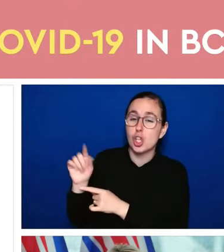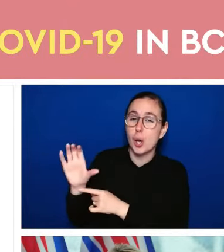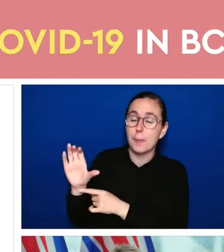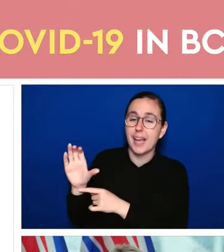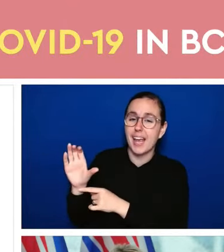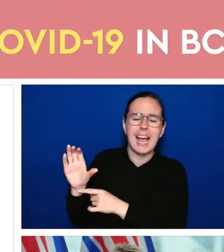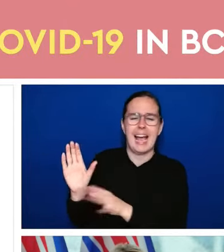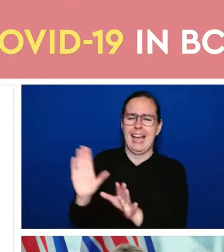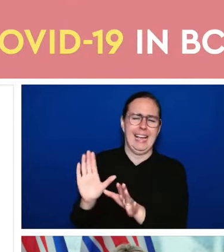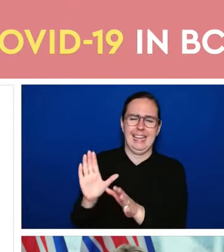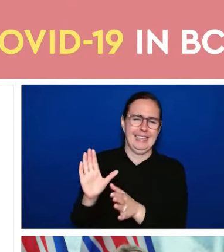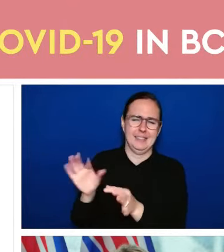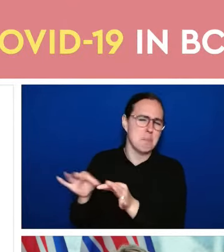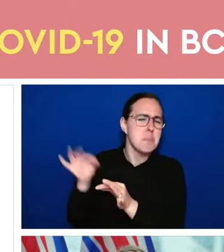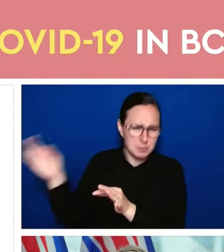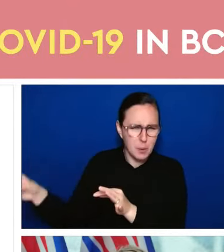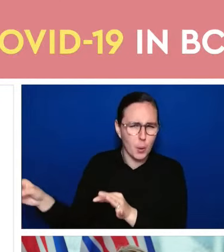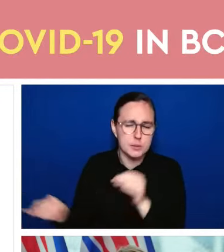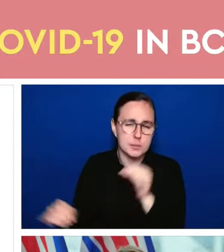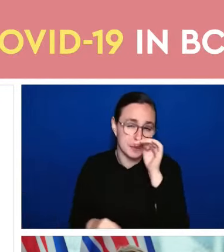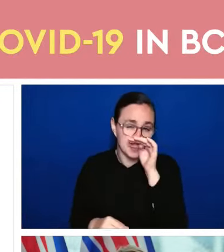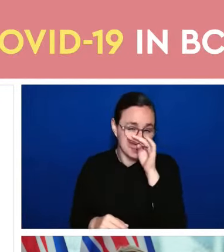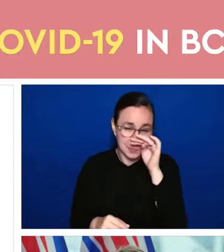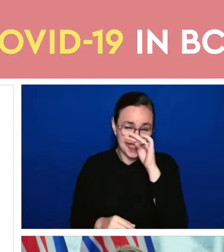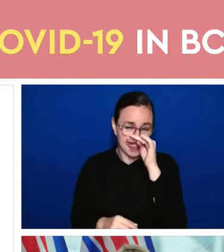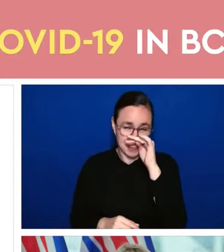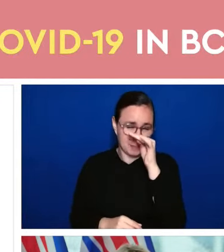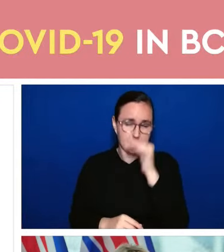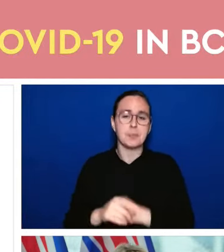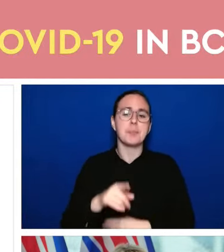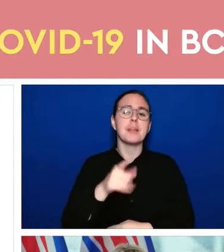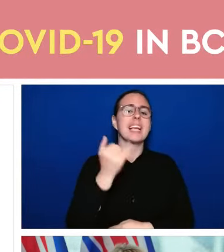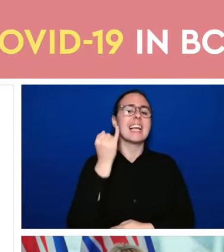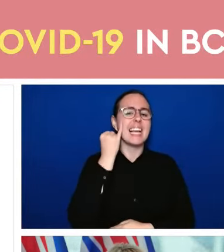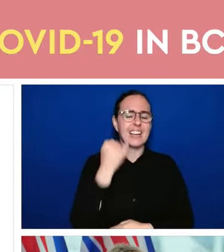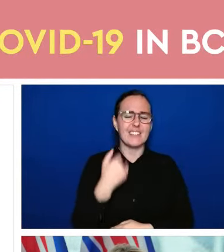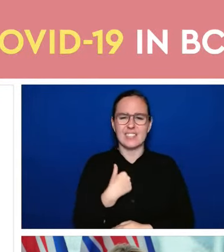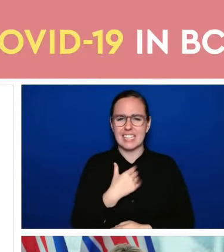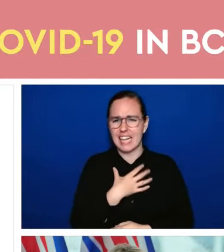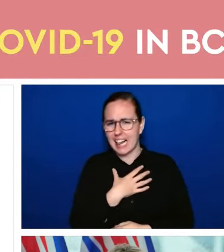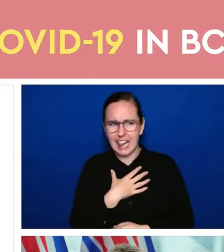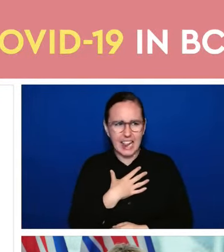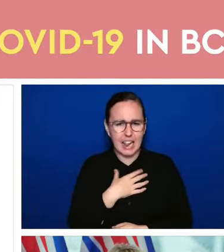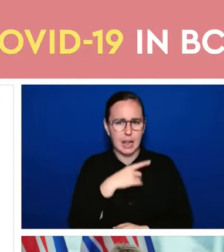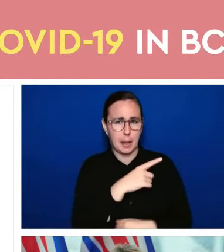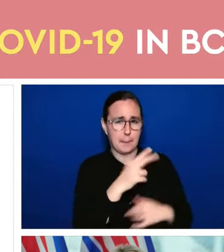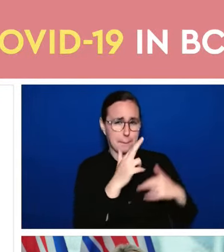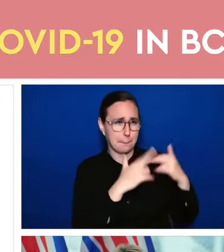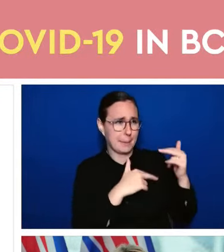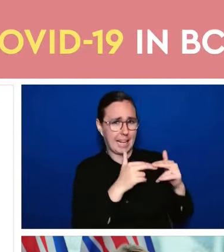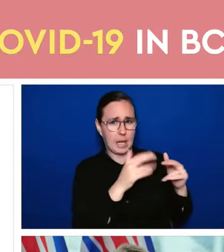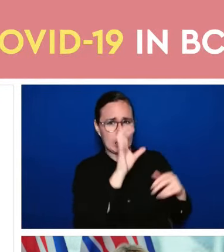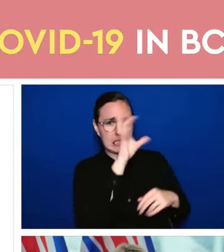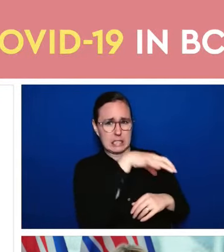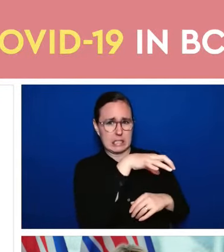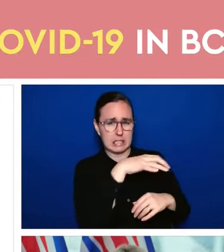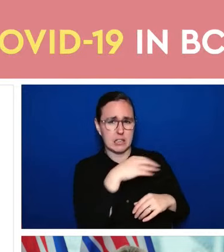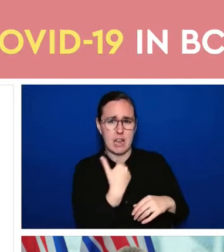indoors in crowded with people that I don't know. Then there's the option of masking. If I'm